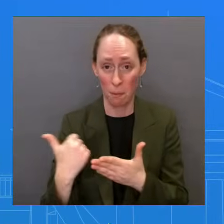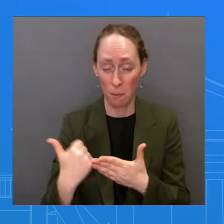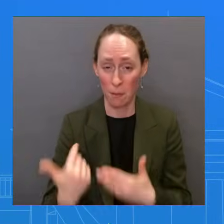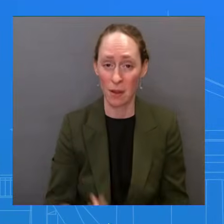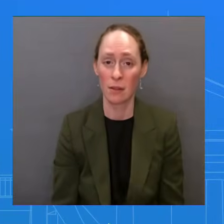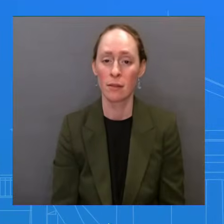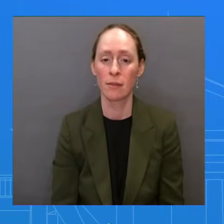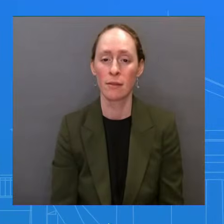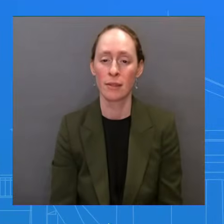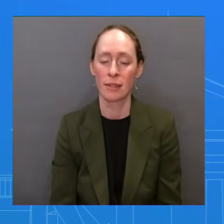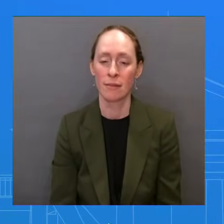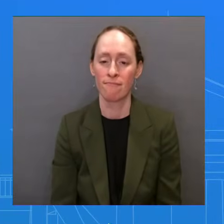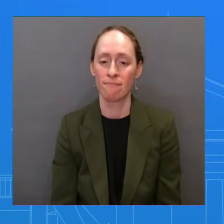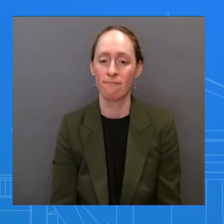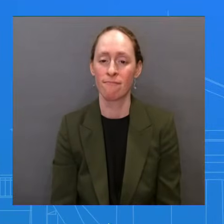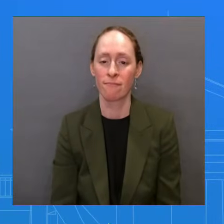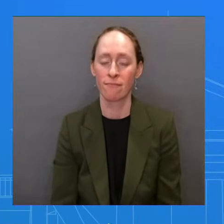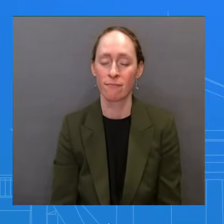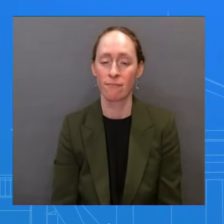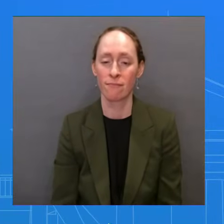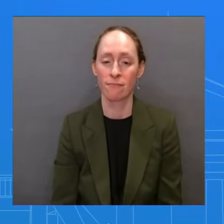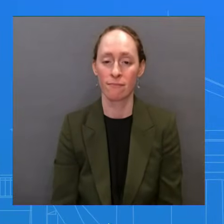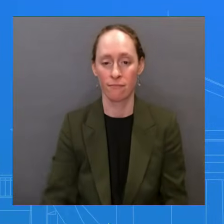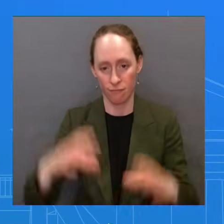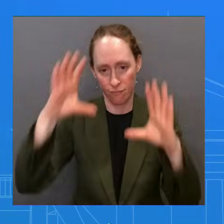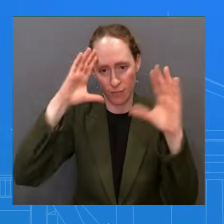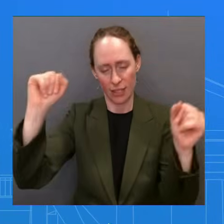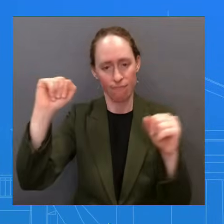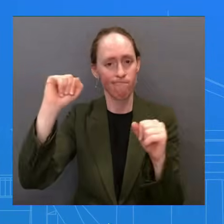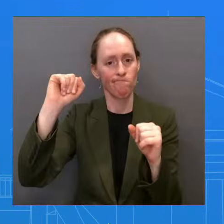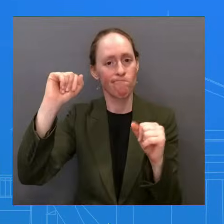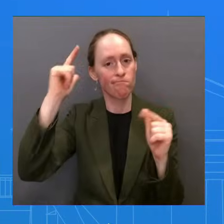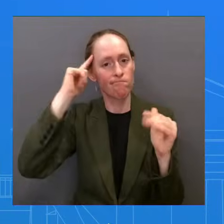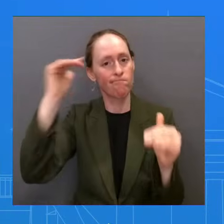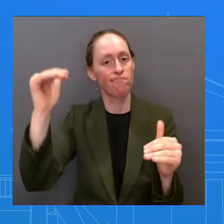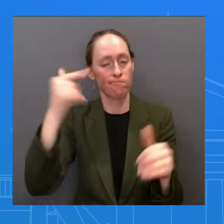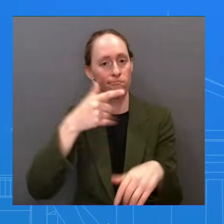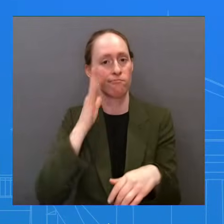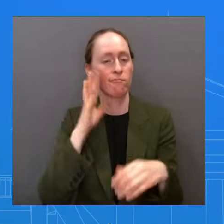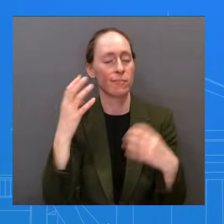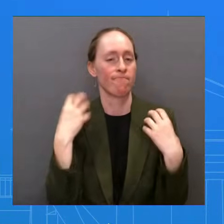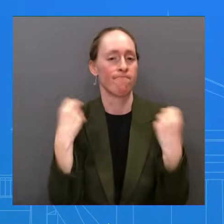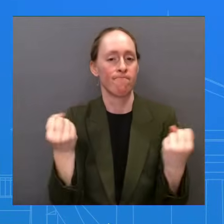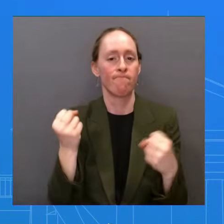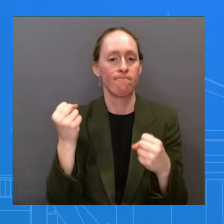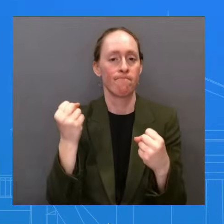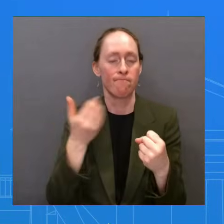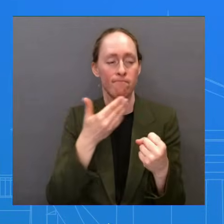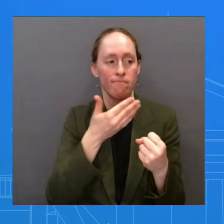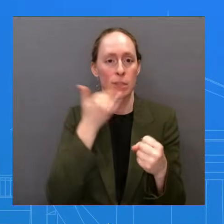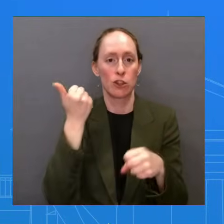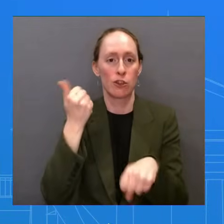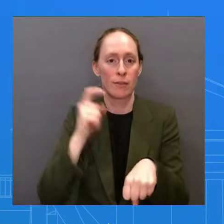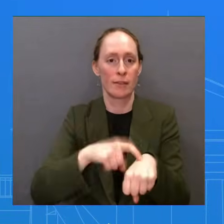I've talked about the close relationship that he has had with Senator Feinstein and the work that they've done over the years,